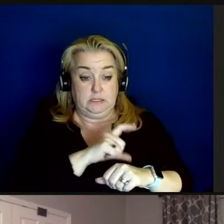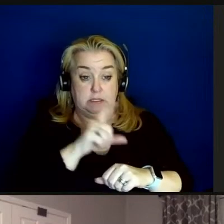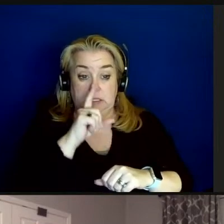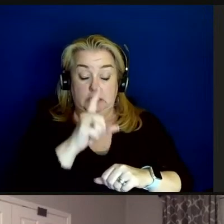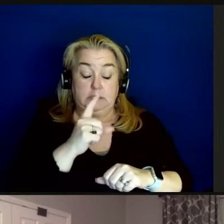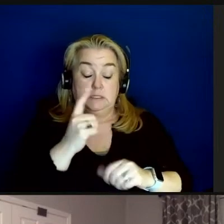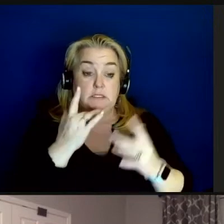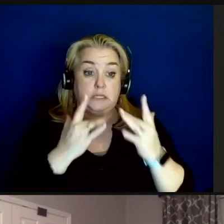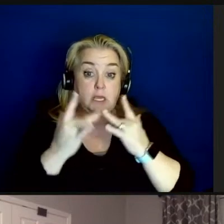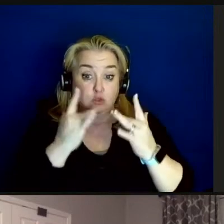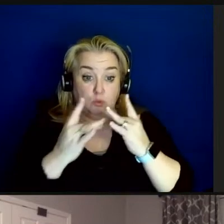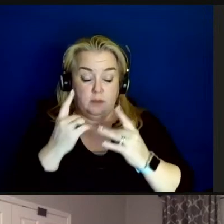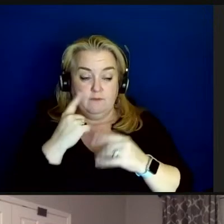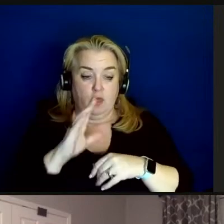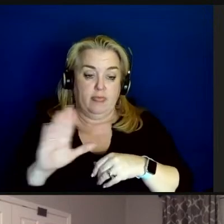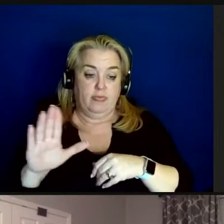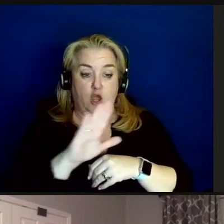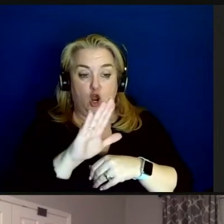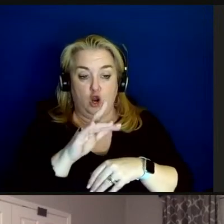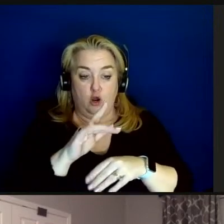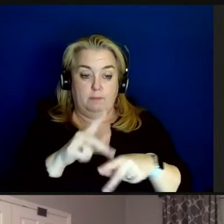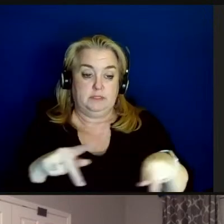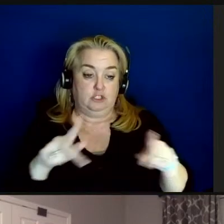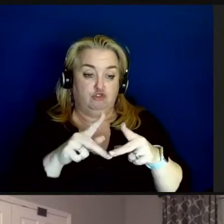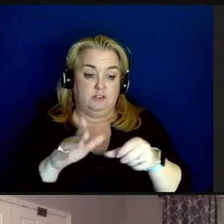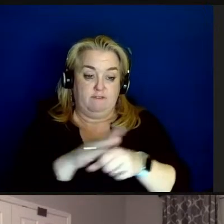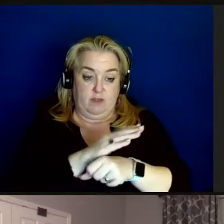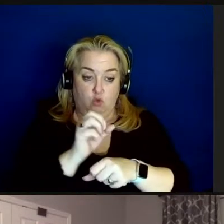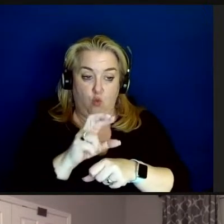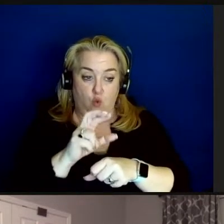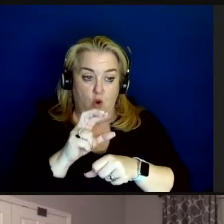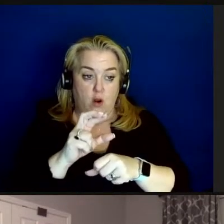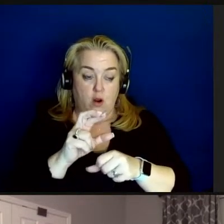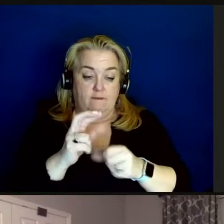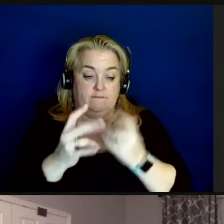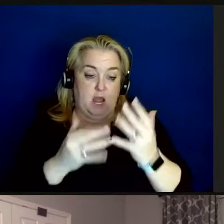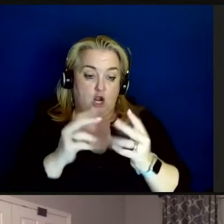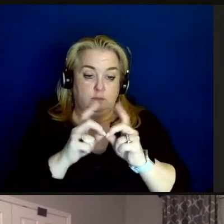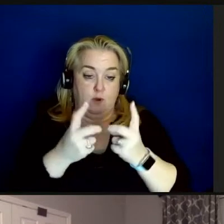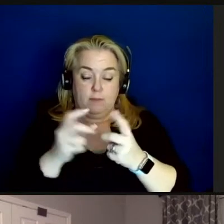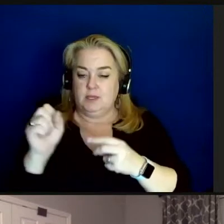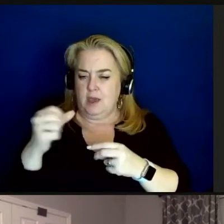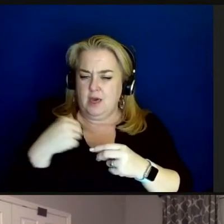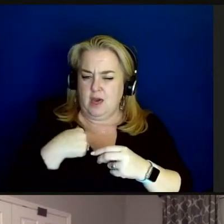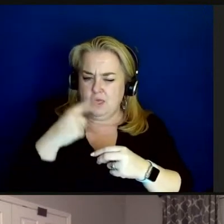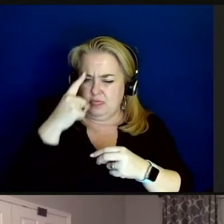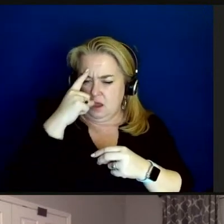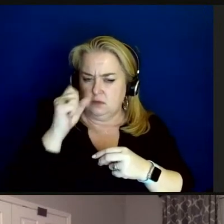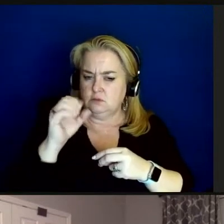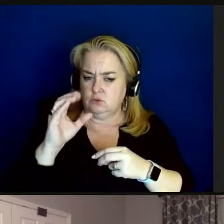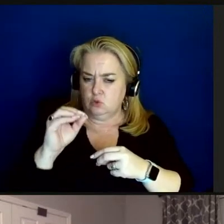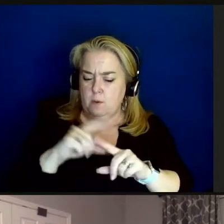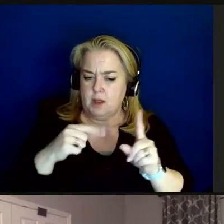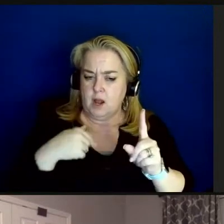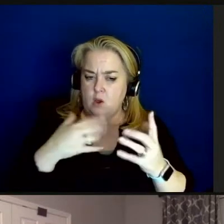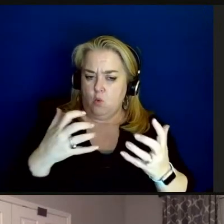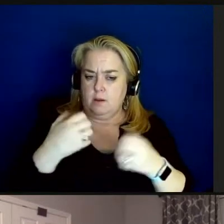LOT OF VACANCIES THAT GO AWAY. THE POLICE DEPARTMENT IS